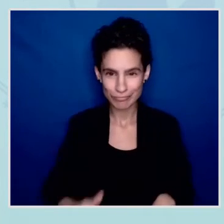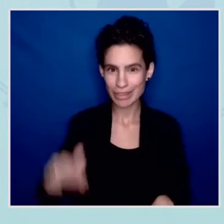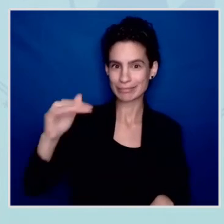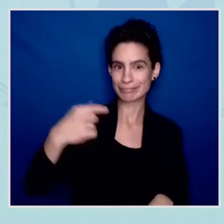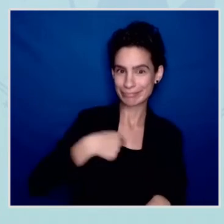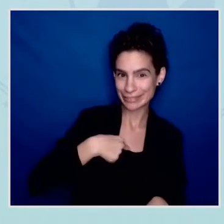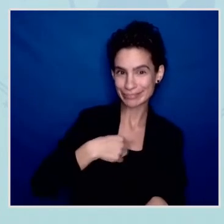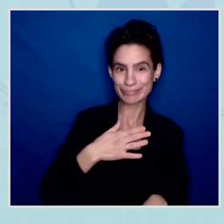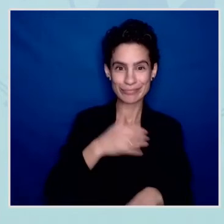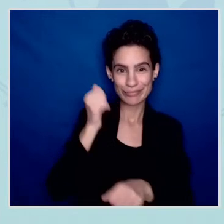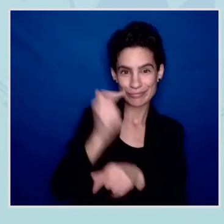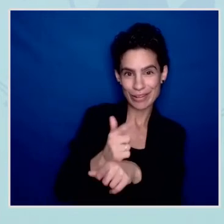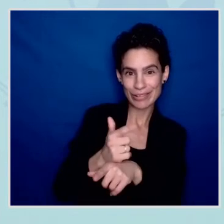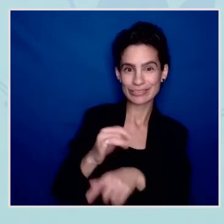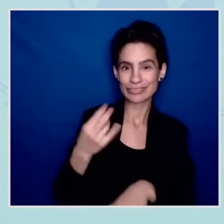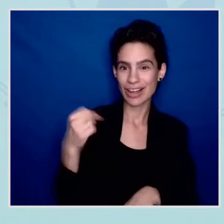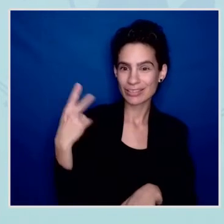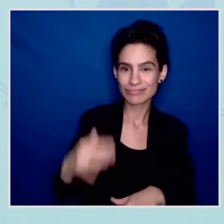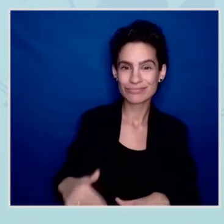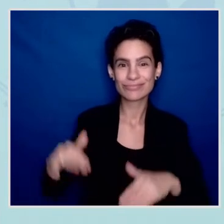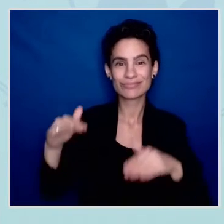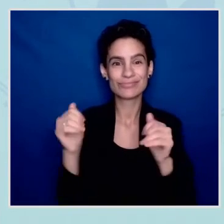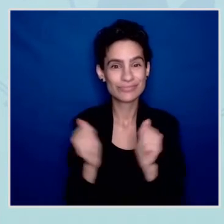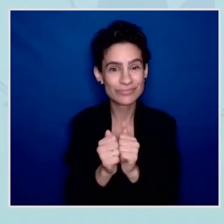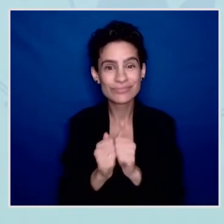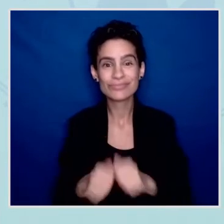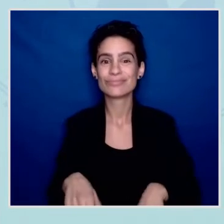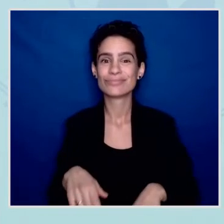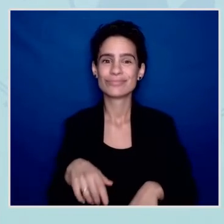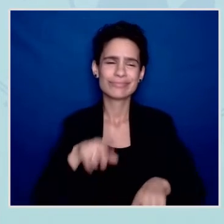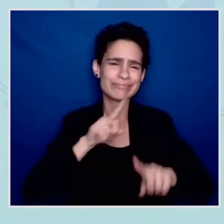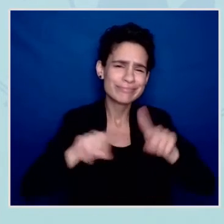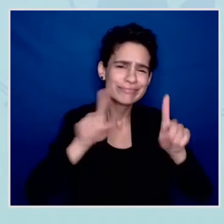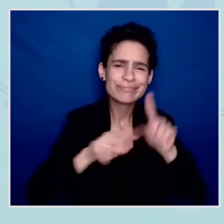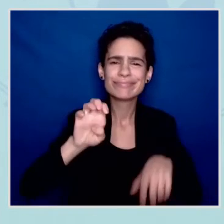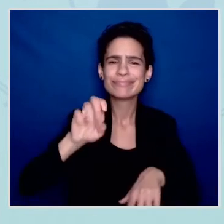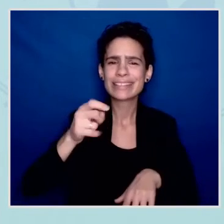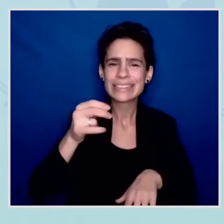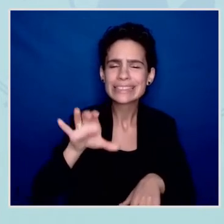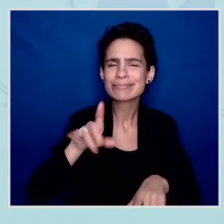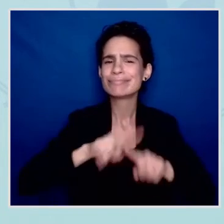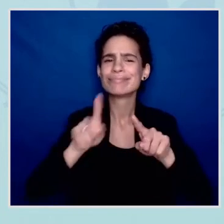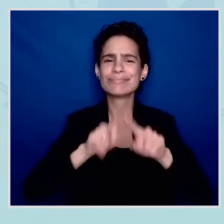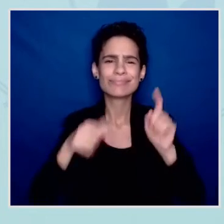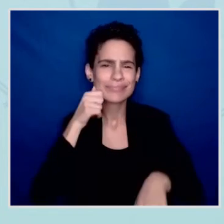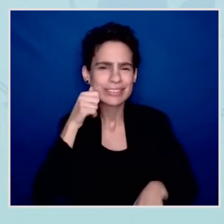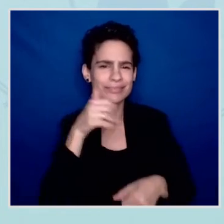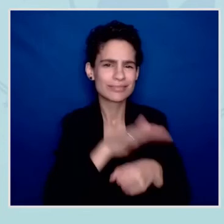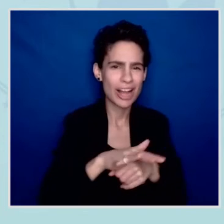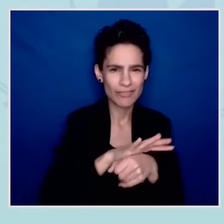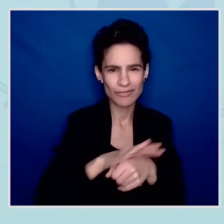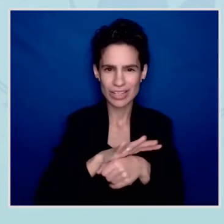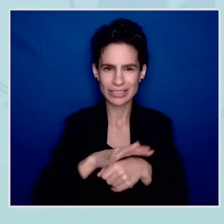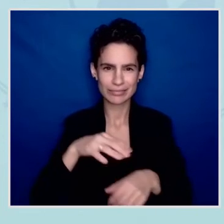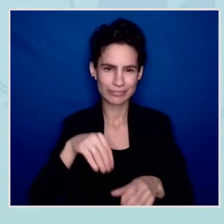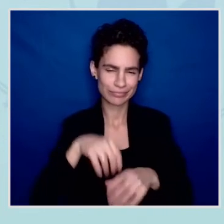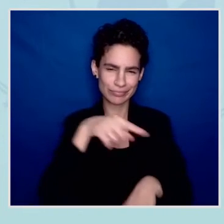JOINED THE LABORERS UNION IN BOSTON WAS THAT OPPORTUNITY. AND THAT'S WHY MY PARENTS WERE ABLE TO RAISE MY BROTHER JOHN